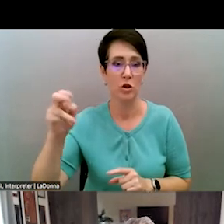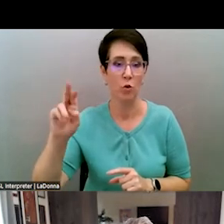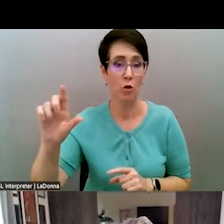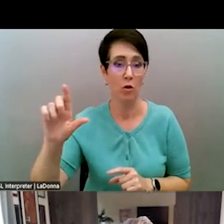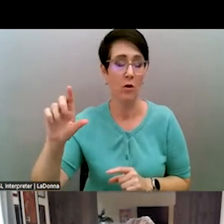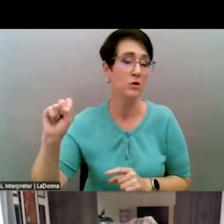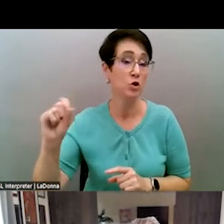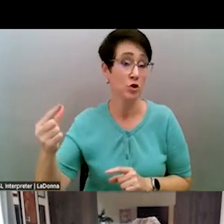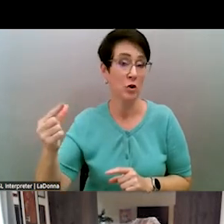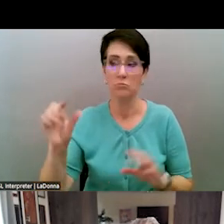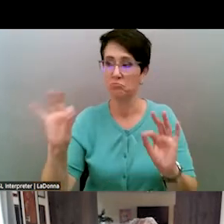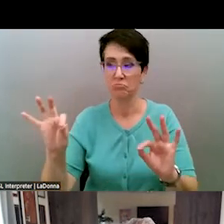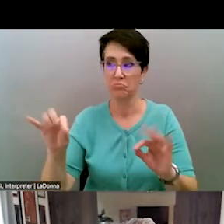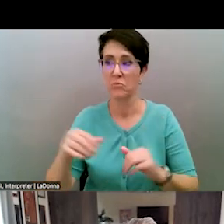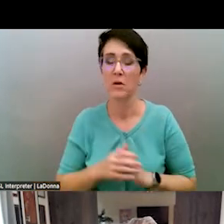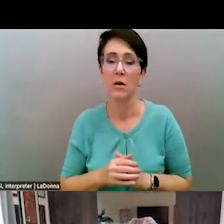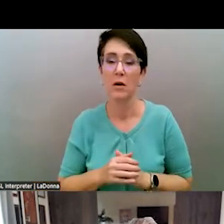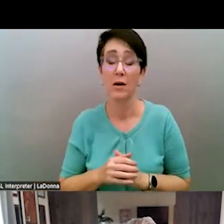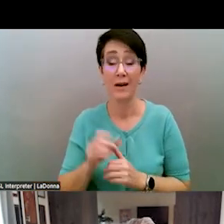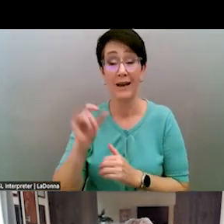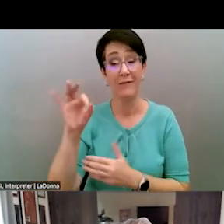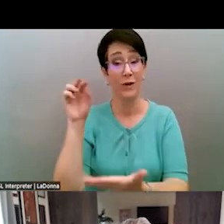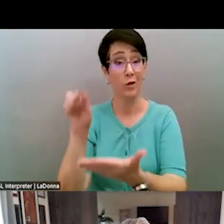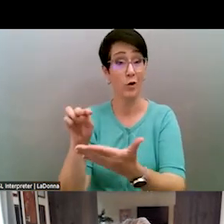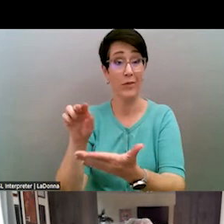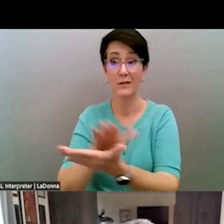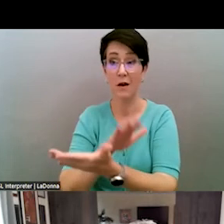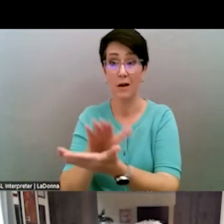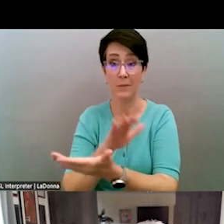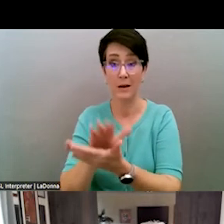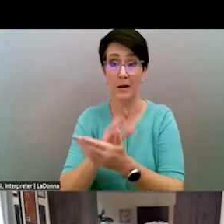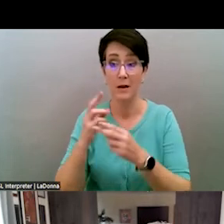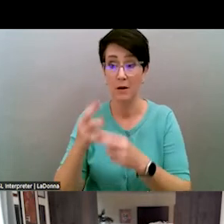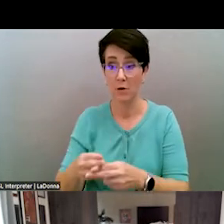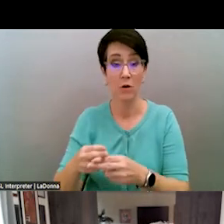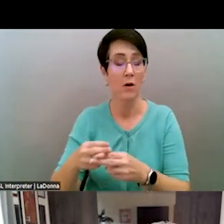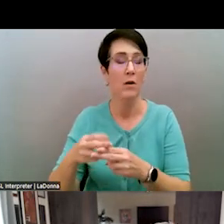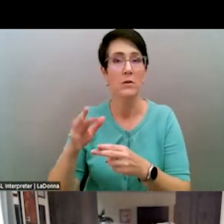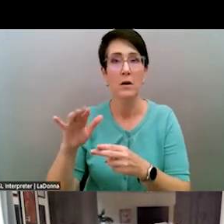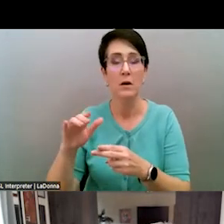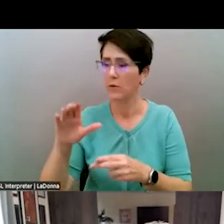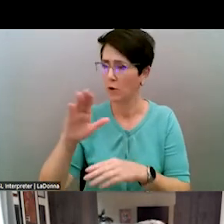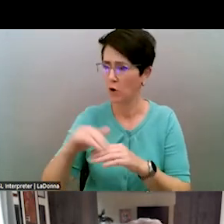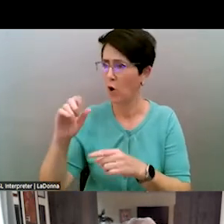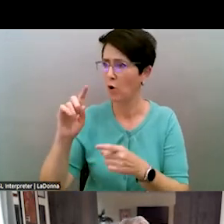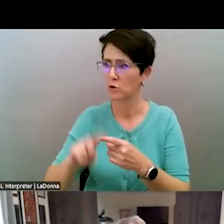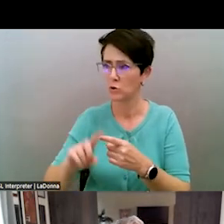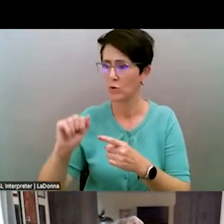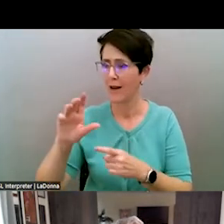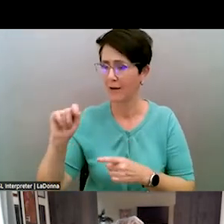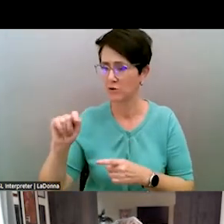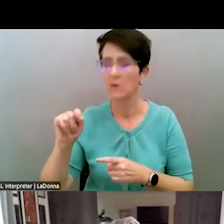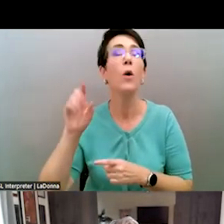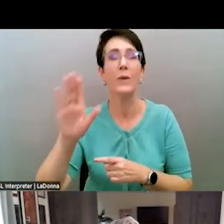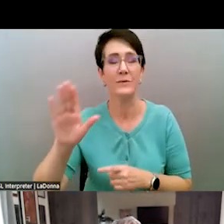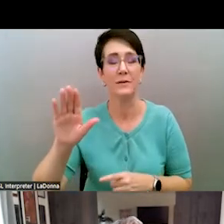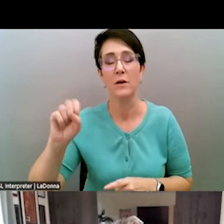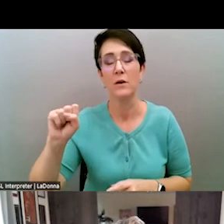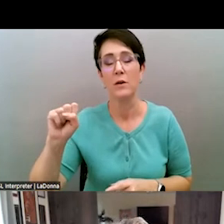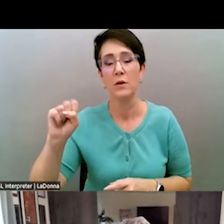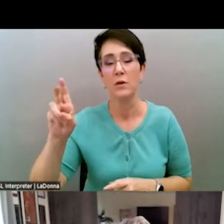LOOK TO THE DOCUMENT. CALL TO ACTION FOR, WHAT WAS IT THE SURGEON GENERAL REPORT. NUMBER TWO,